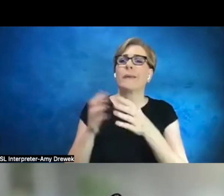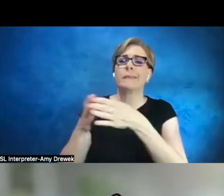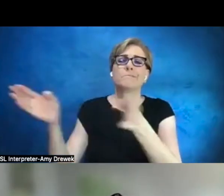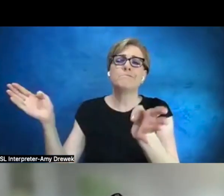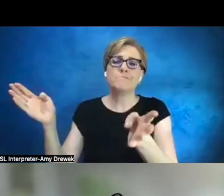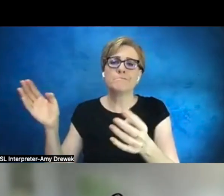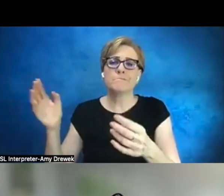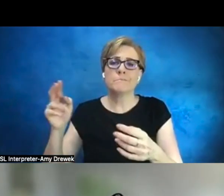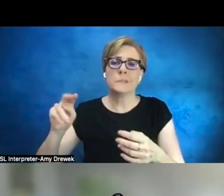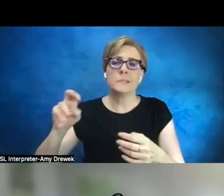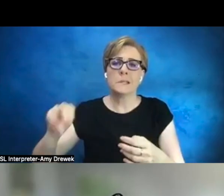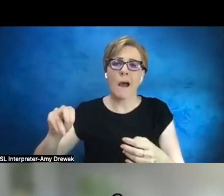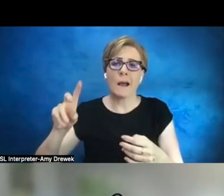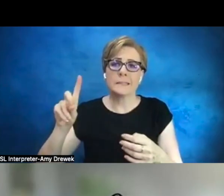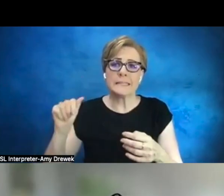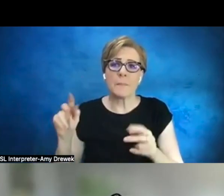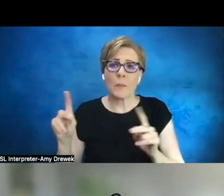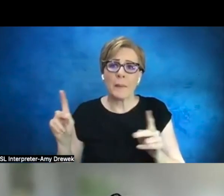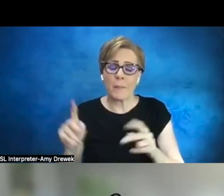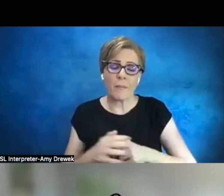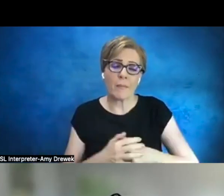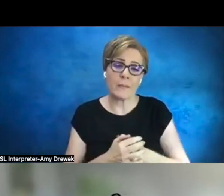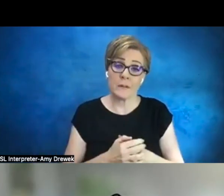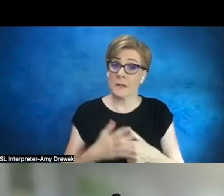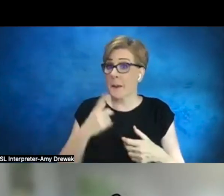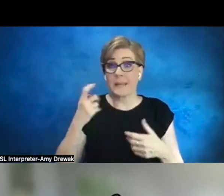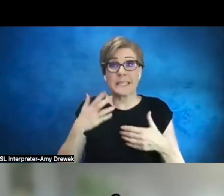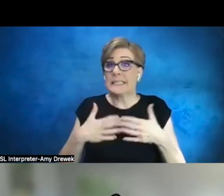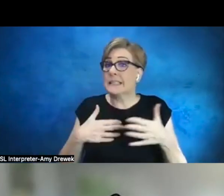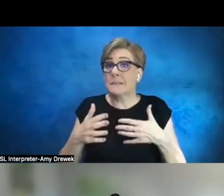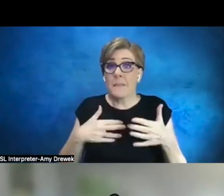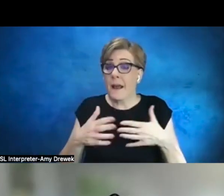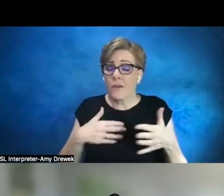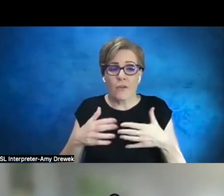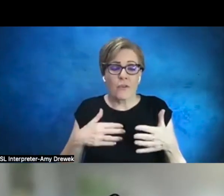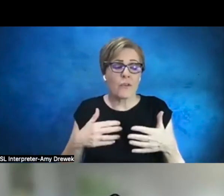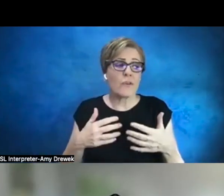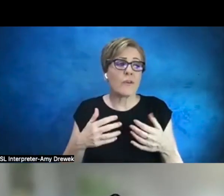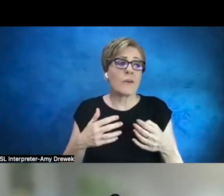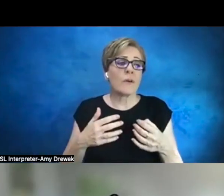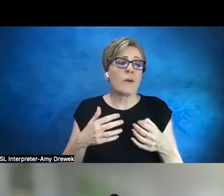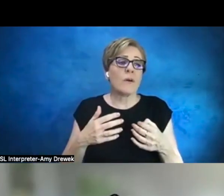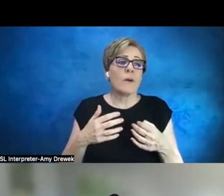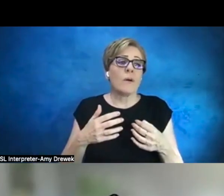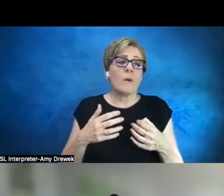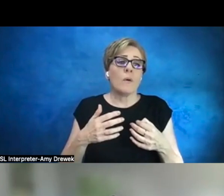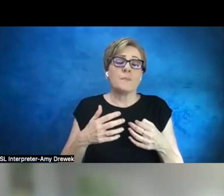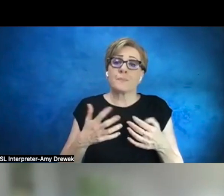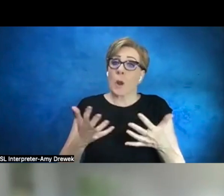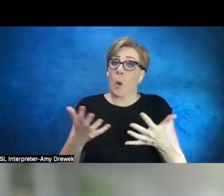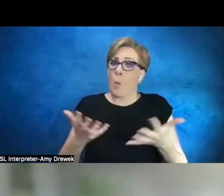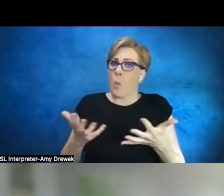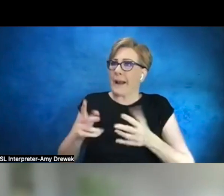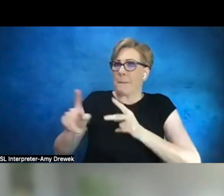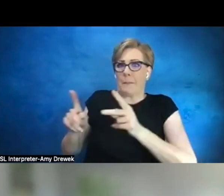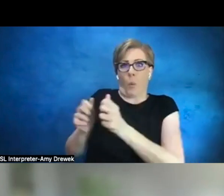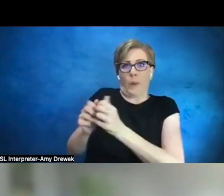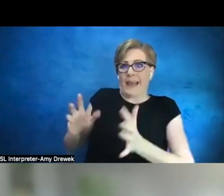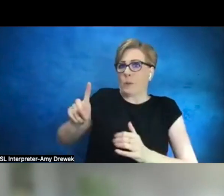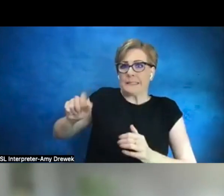Because it doesn't matter what we -- it doesn't matter what people without disabilities, do. Yes,